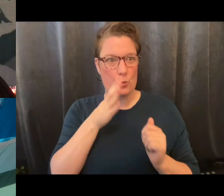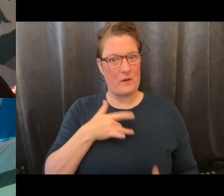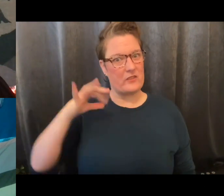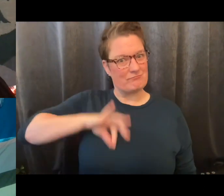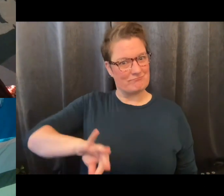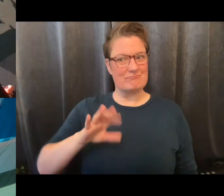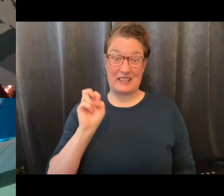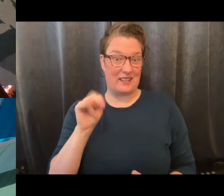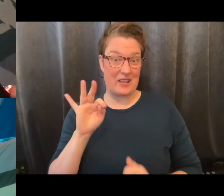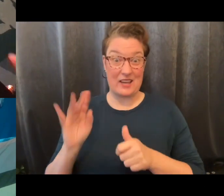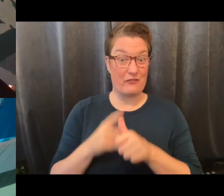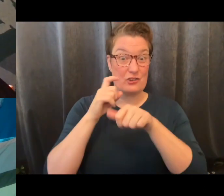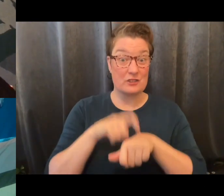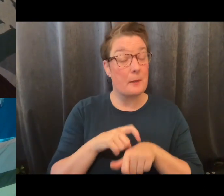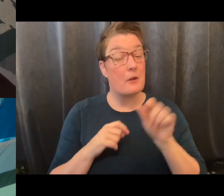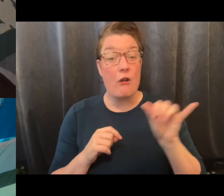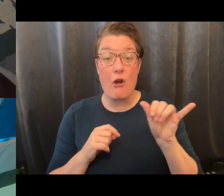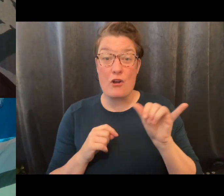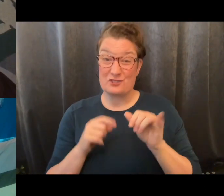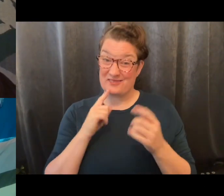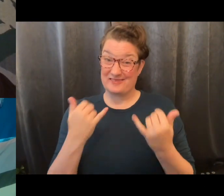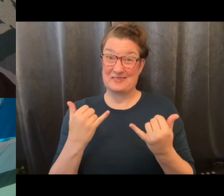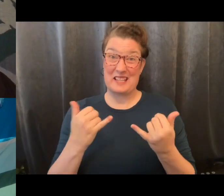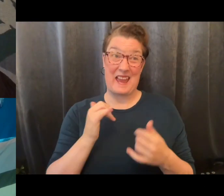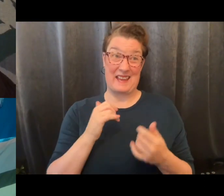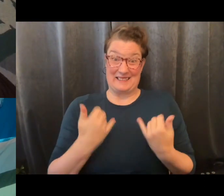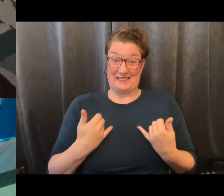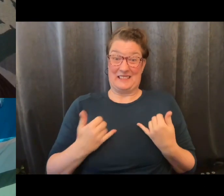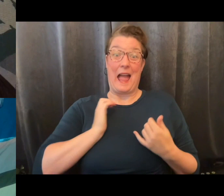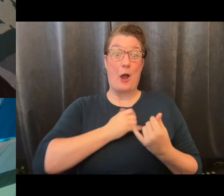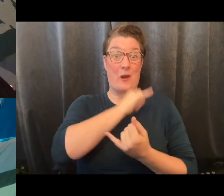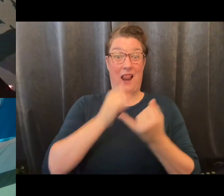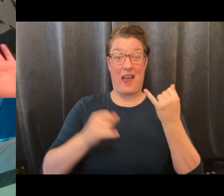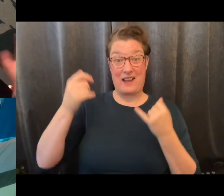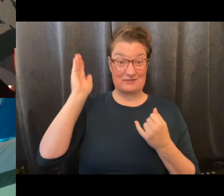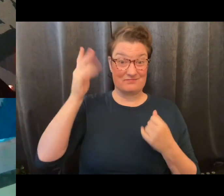And you can also, you know, this is our last podcast in this series, we did a full year.